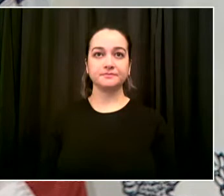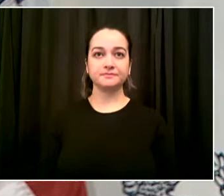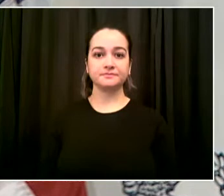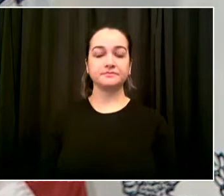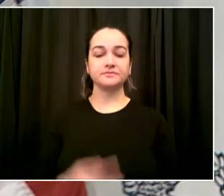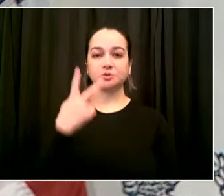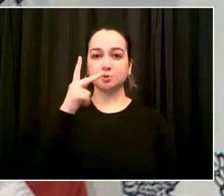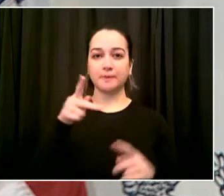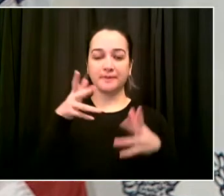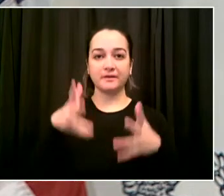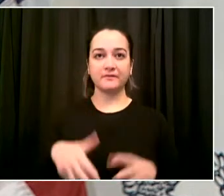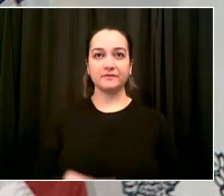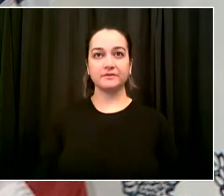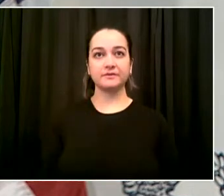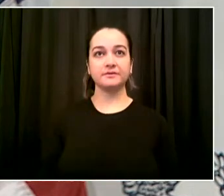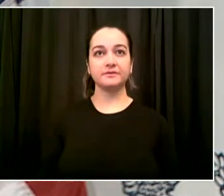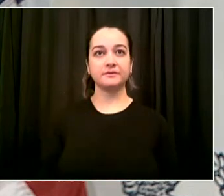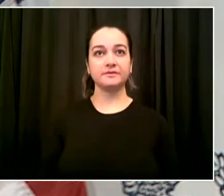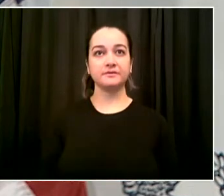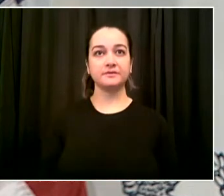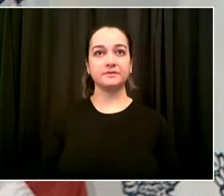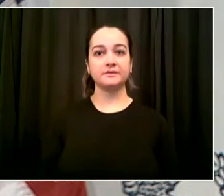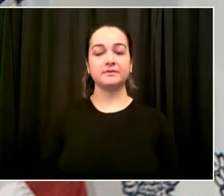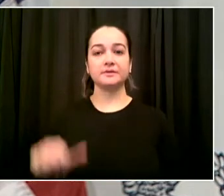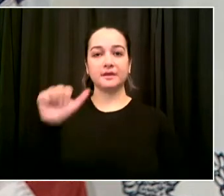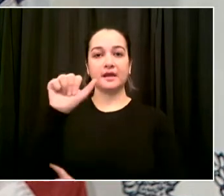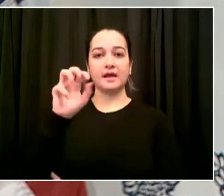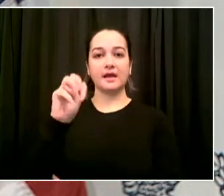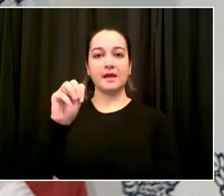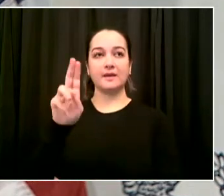WE HAVE TIME FF ORTWO MORE FOR